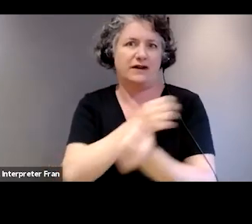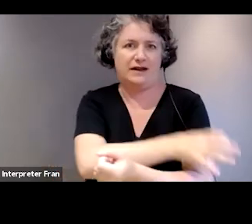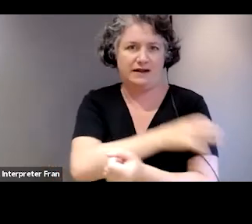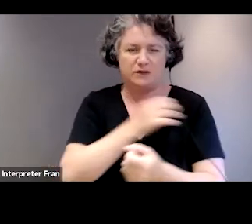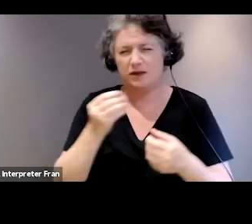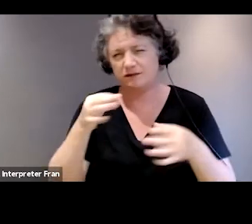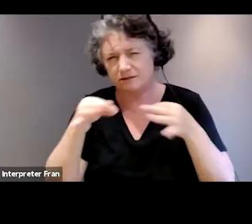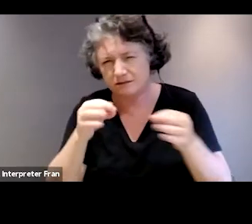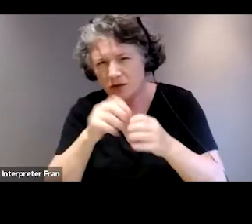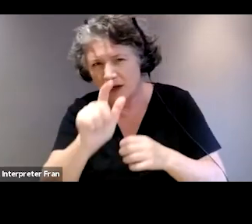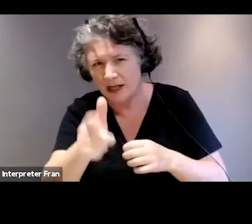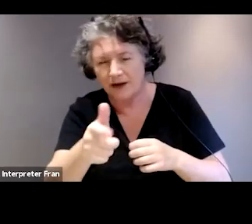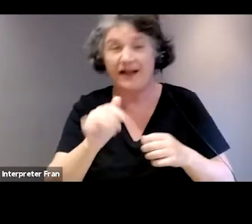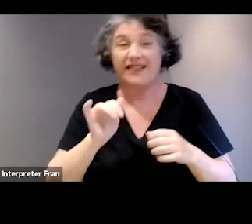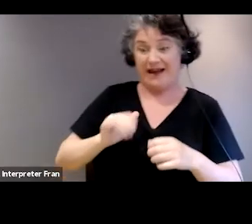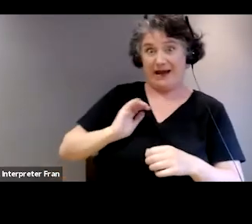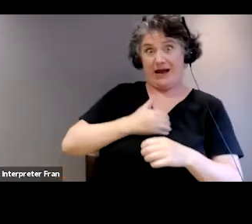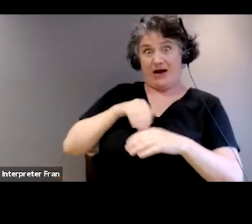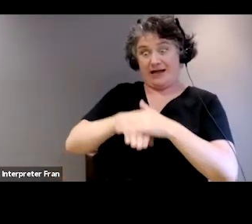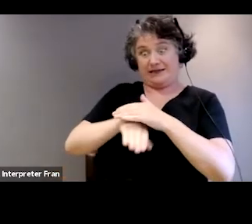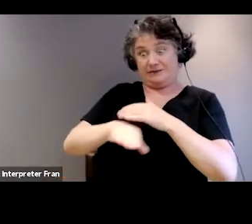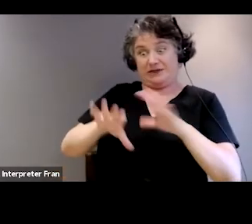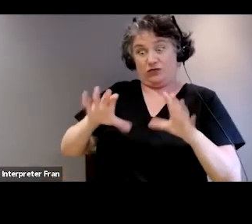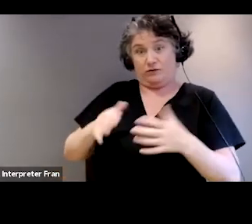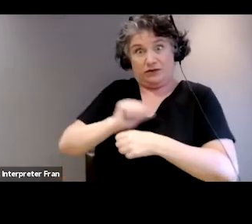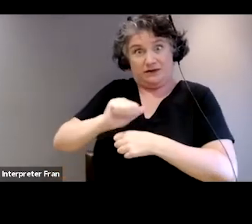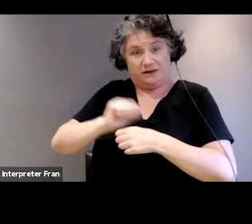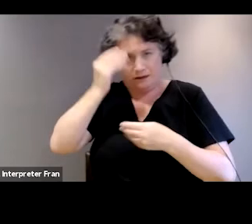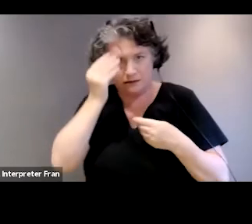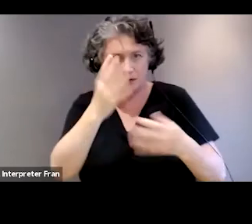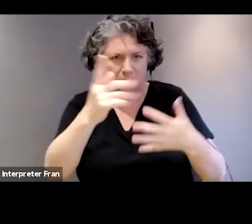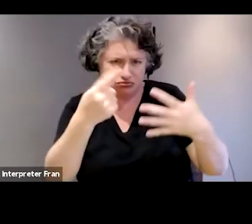worked on as a task force that saw more than 1200